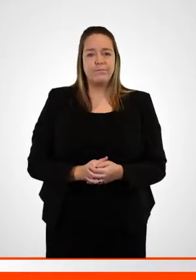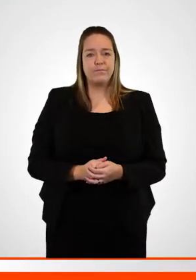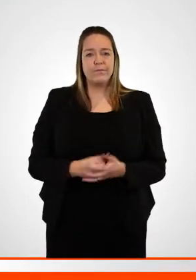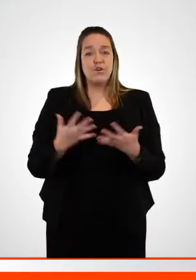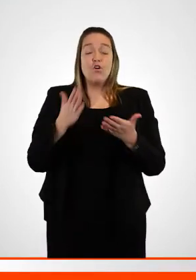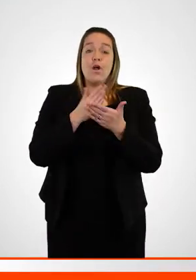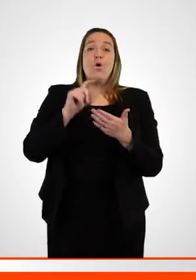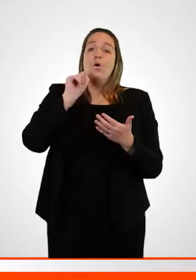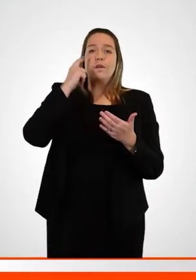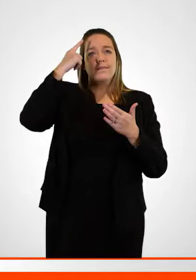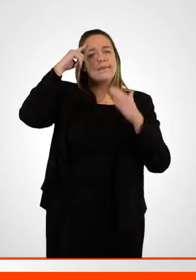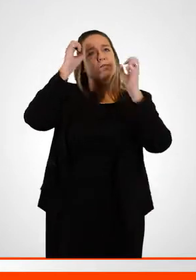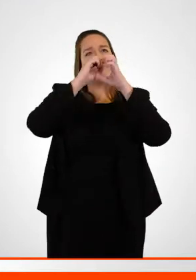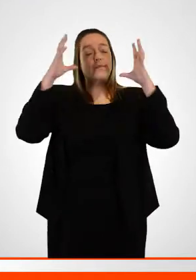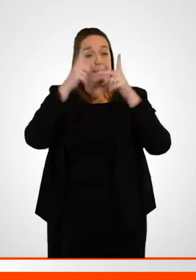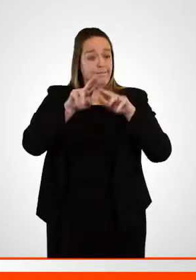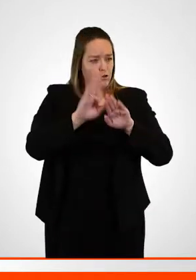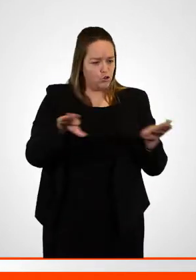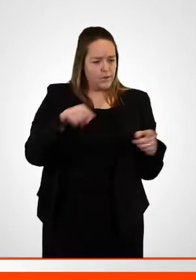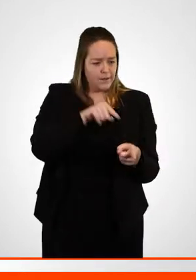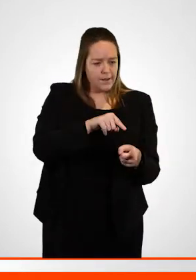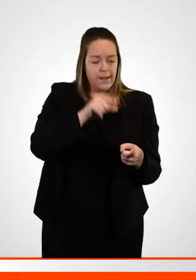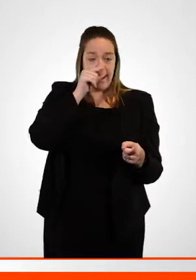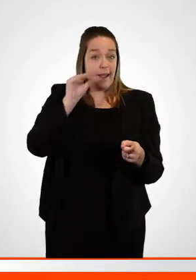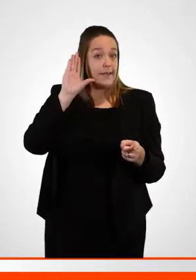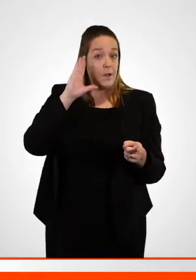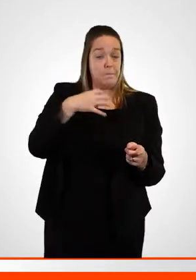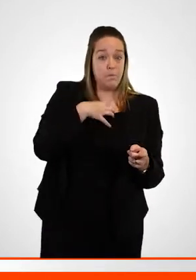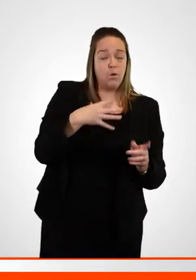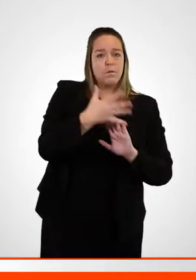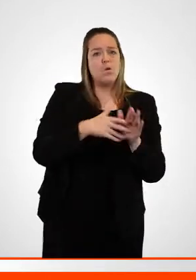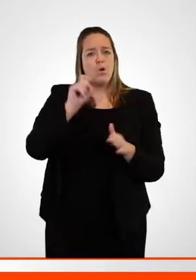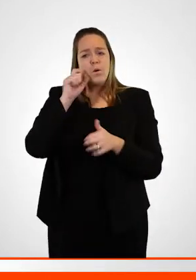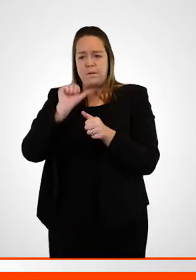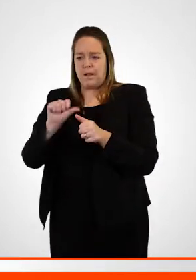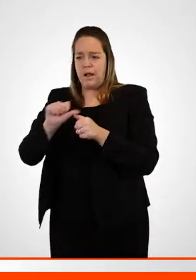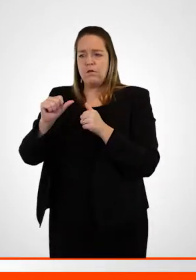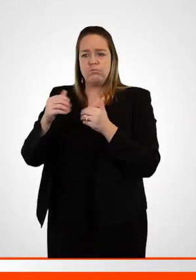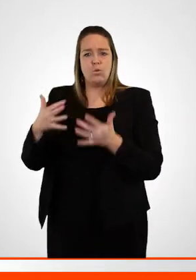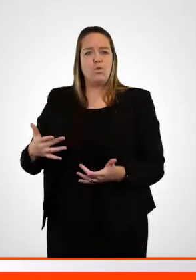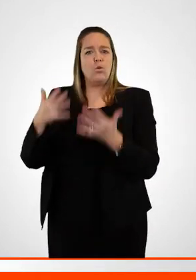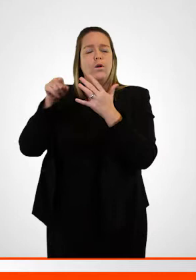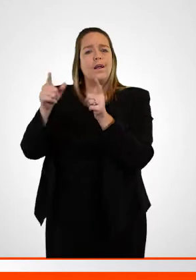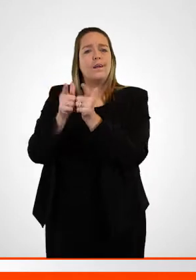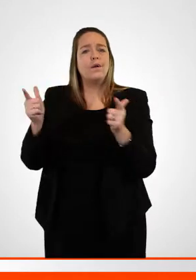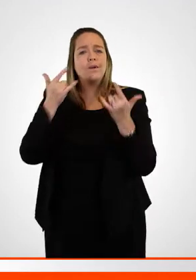"Well, the better someone hears, the better these children are hearing, the better they're likely to perform in some of these language tasks,"